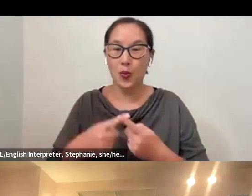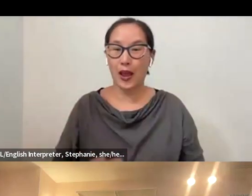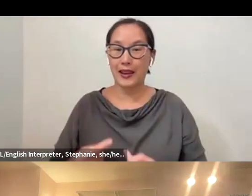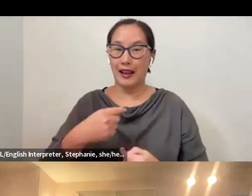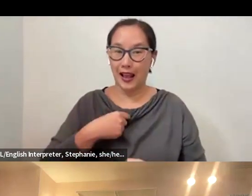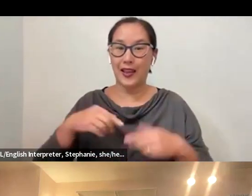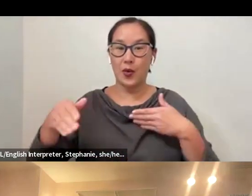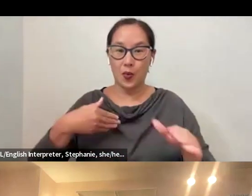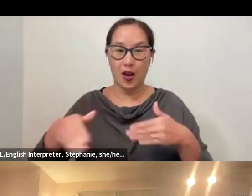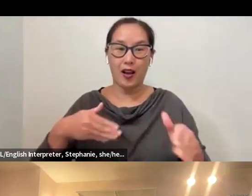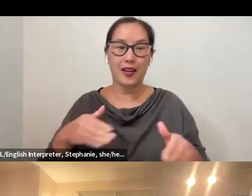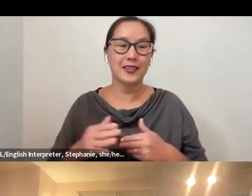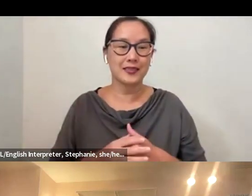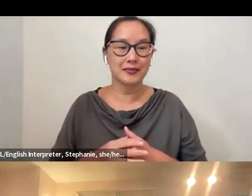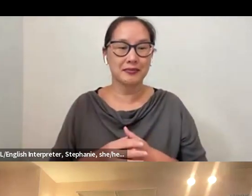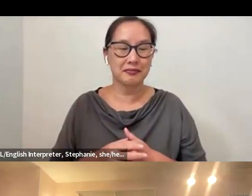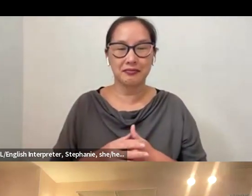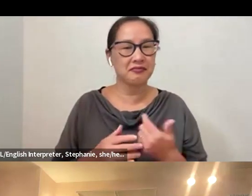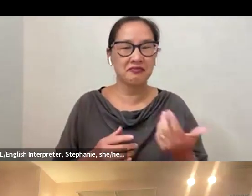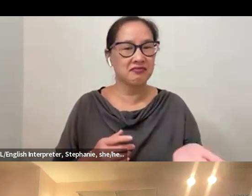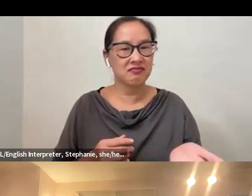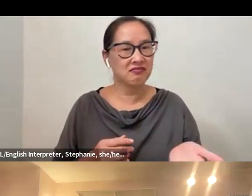I just I didn't really have anything more than